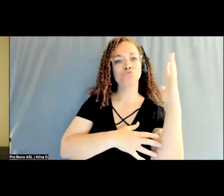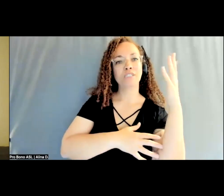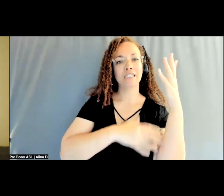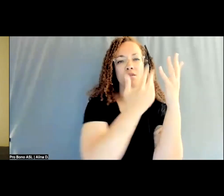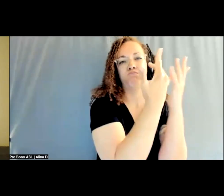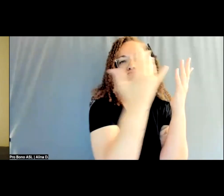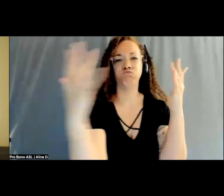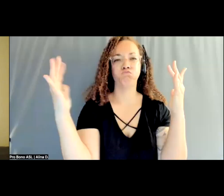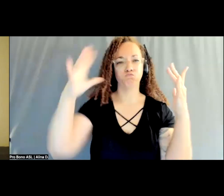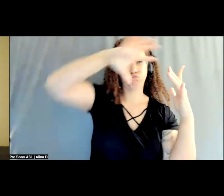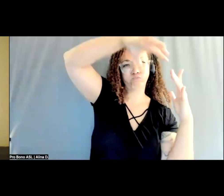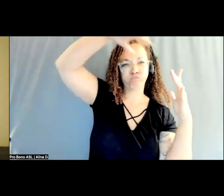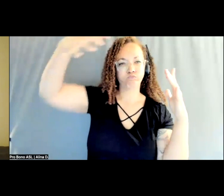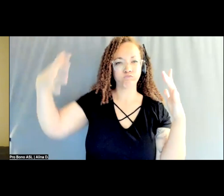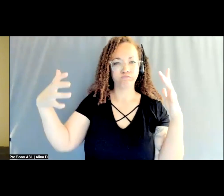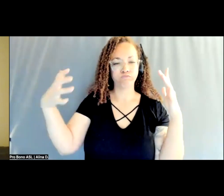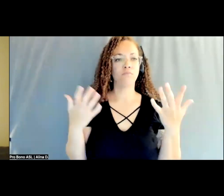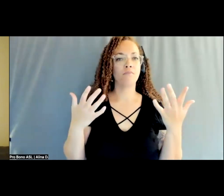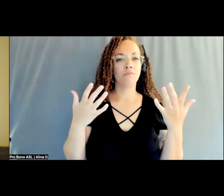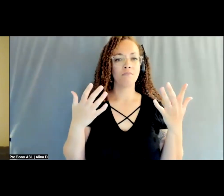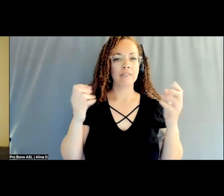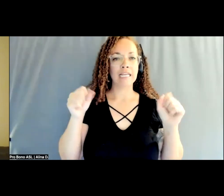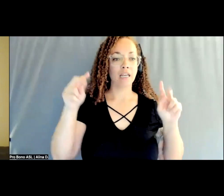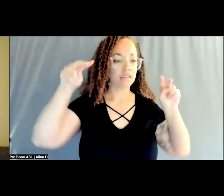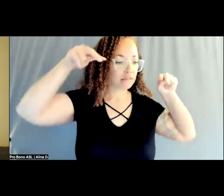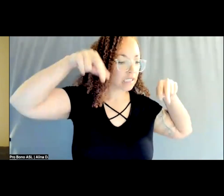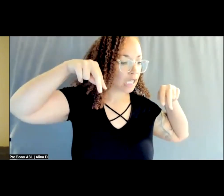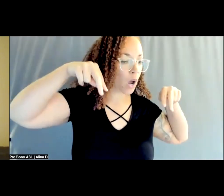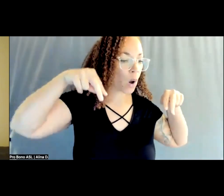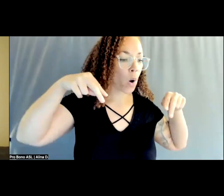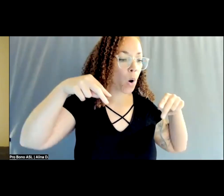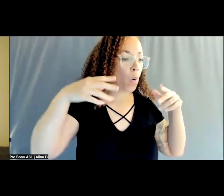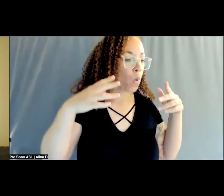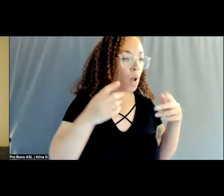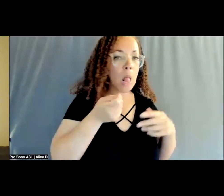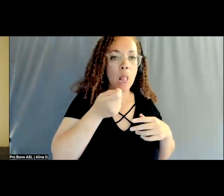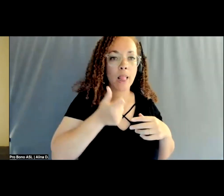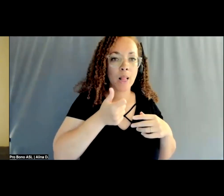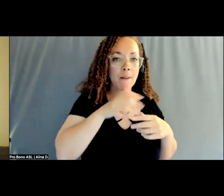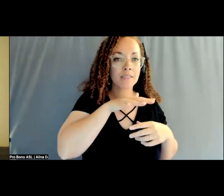little spaces in between that you can see and, you know, there's been many theories;